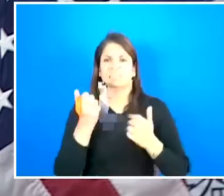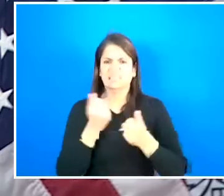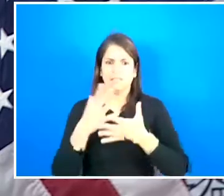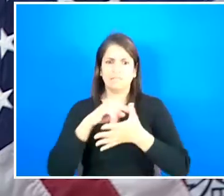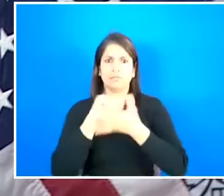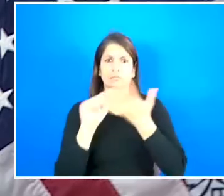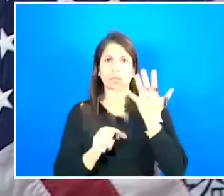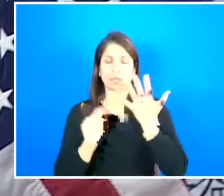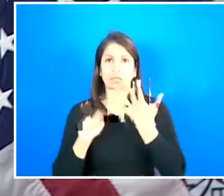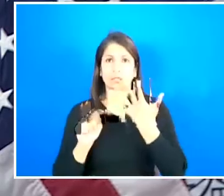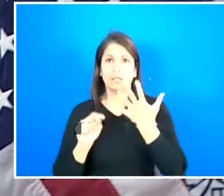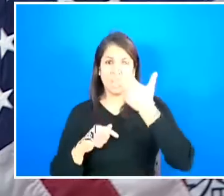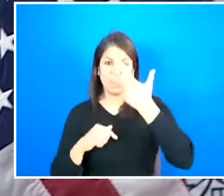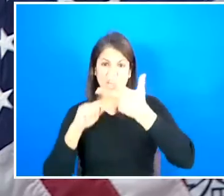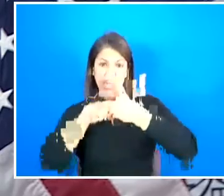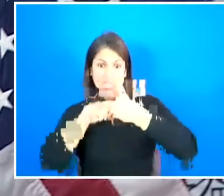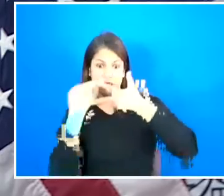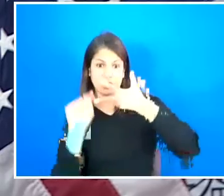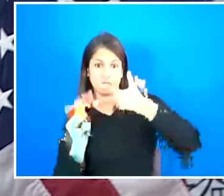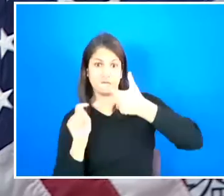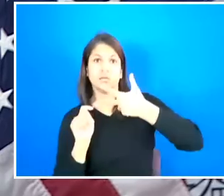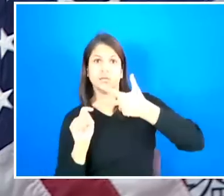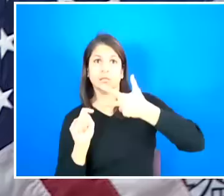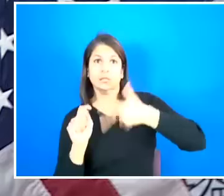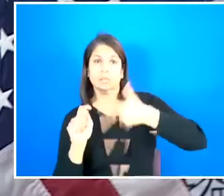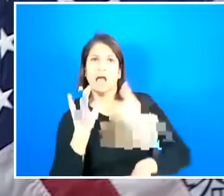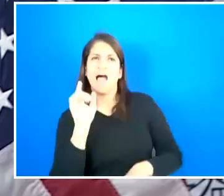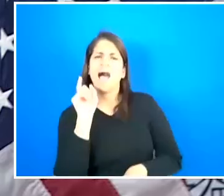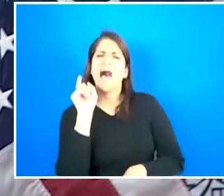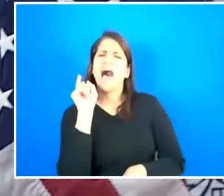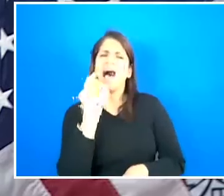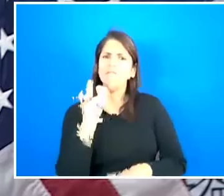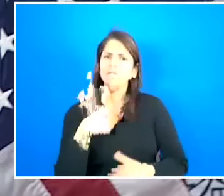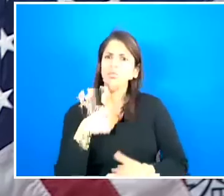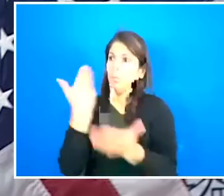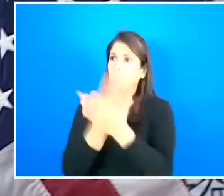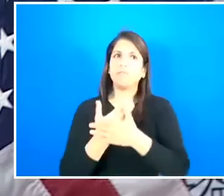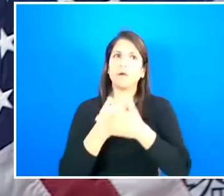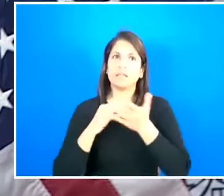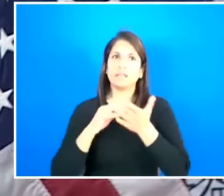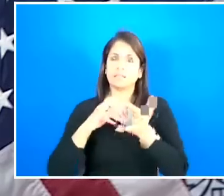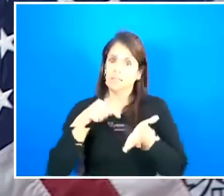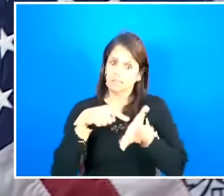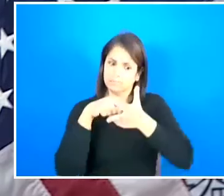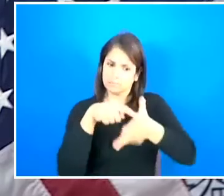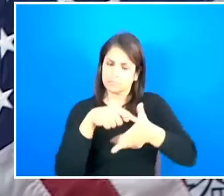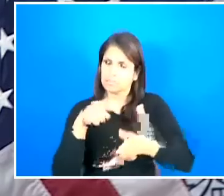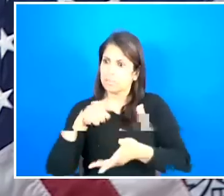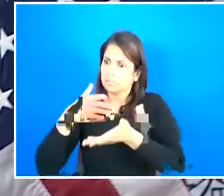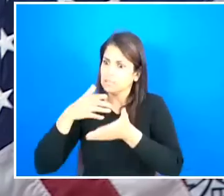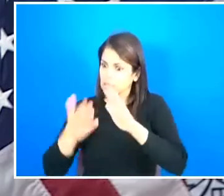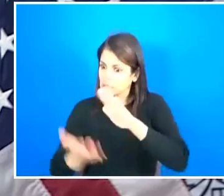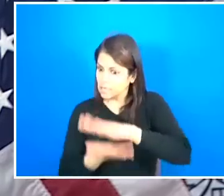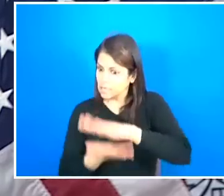HOW WE'RE DOING ON THE DISEASE, WHT AISO DNEO T KEEP SHOWING THAT THE SUBWAYS ARE BEING CLEANED REGULARLY AND